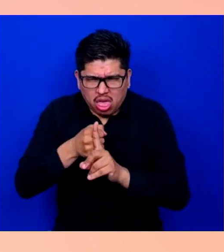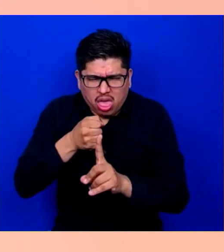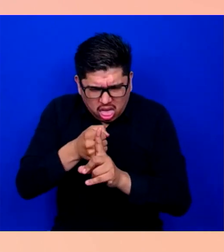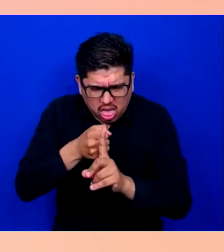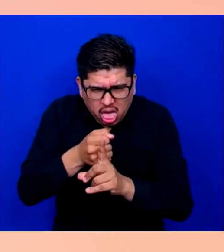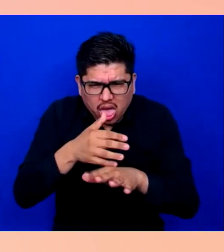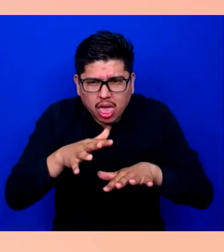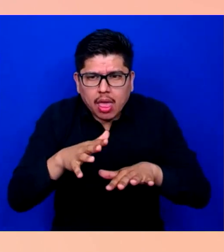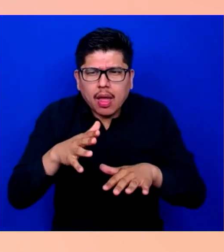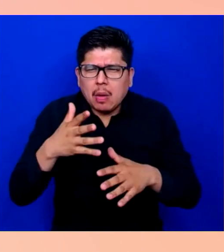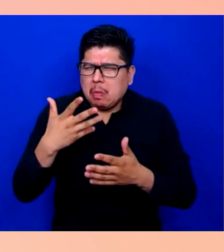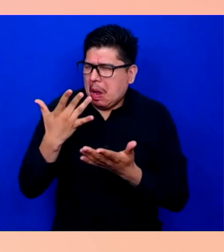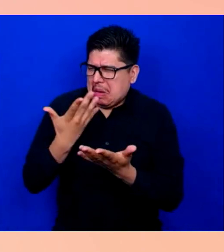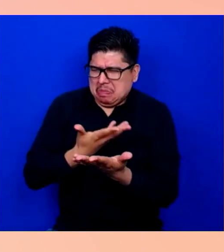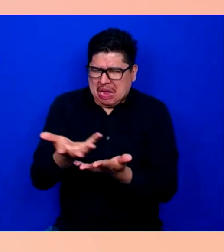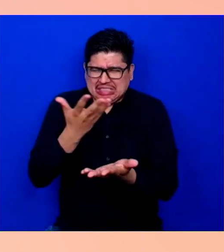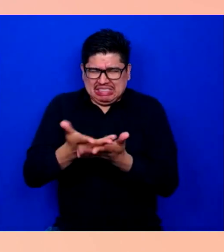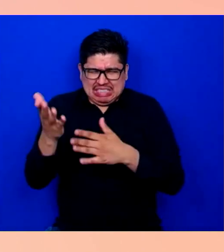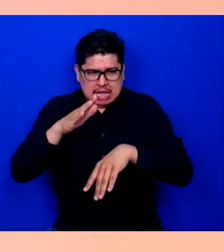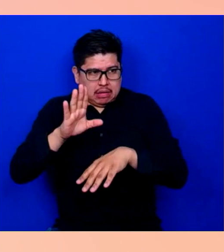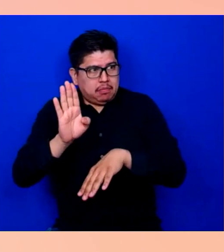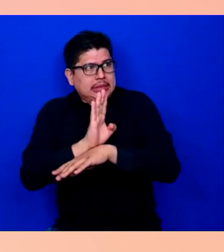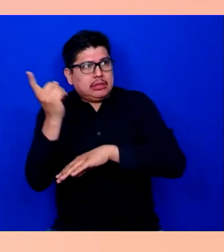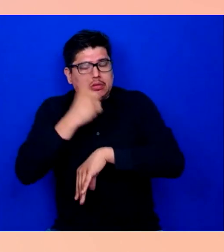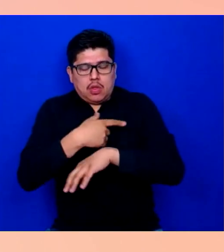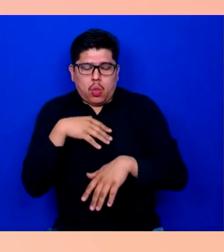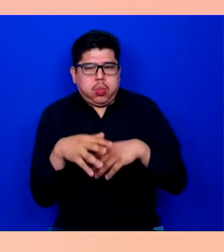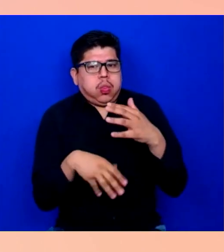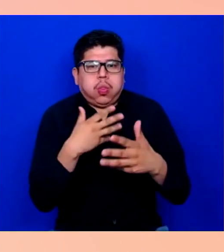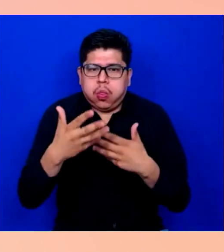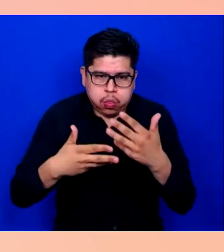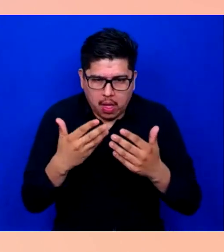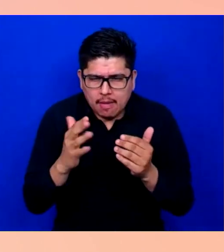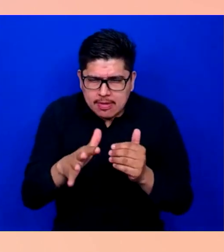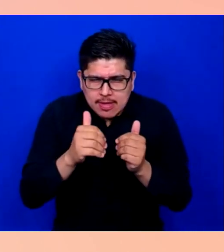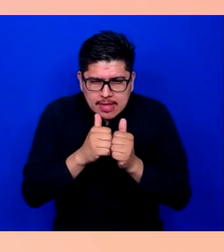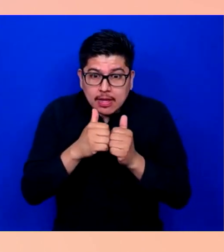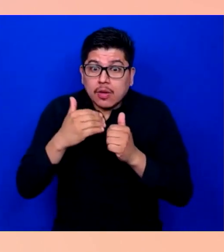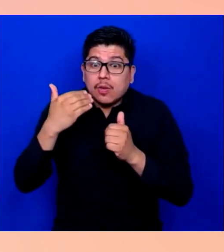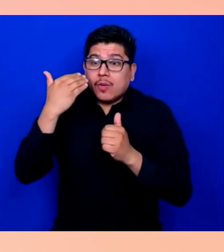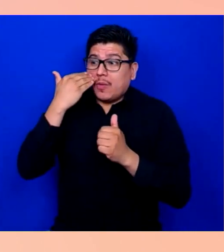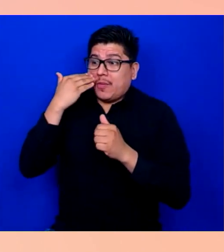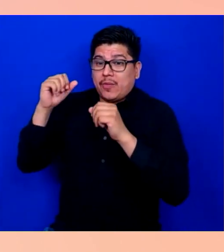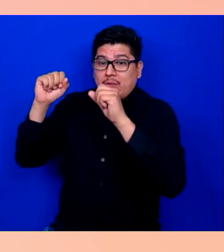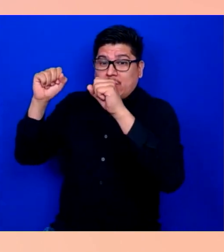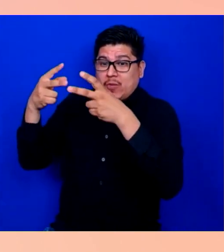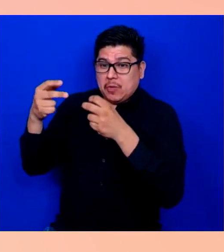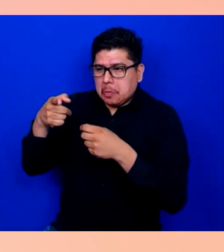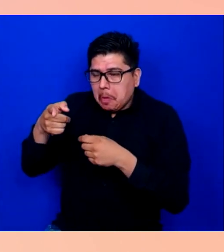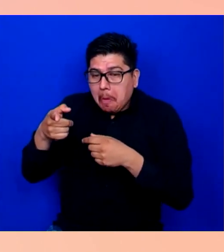But as you all probably know, coding is a small fraction of what we use a computer for day to day.